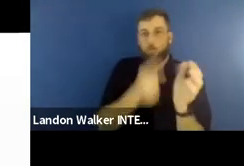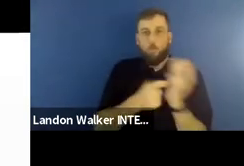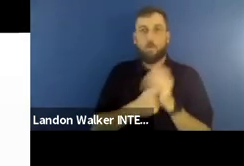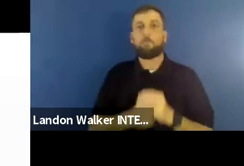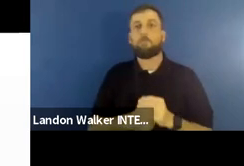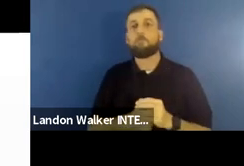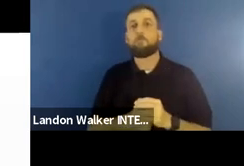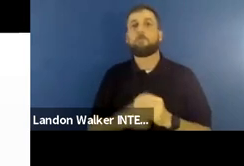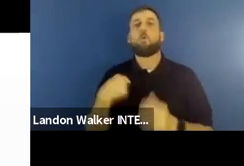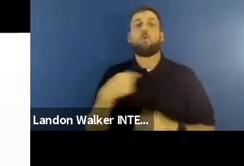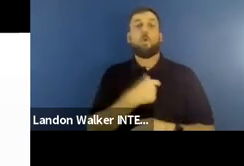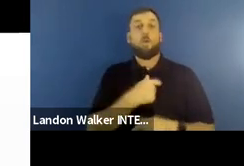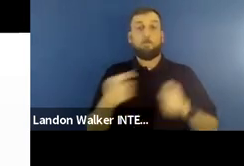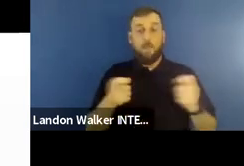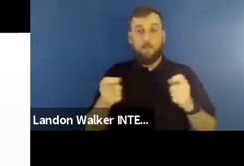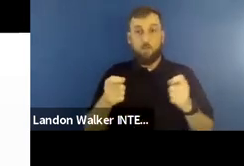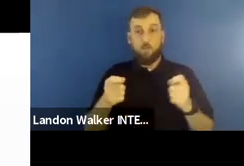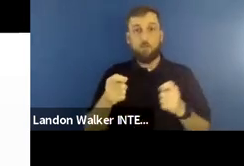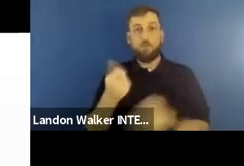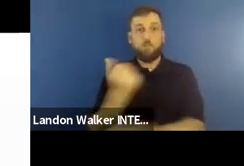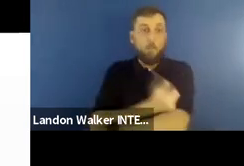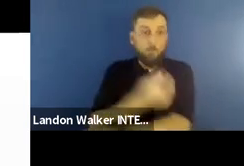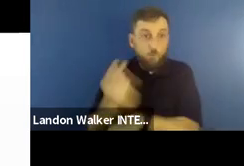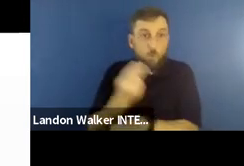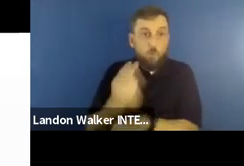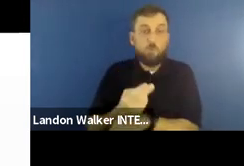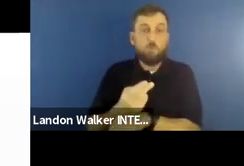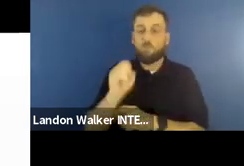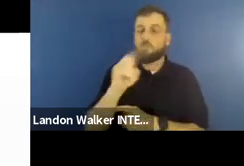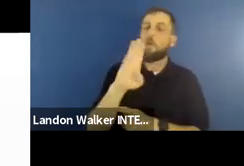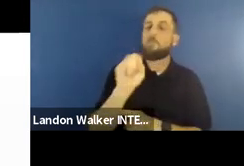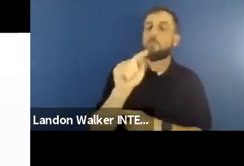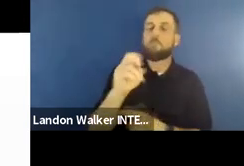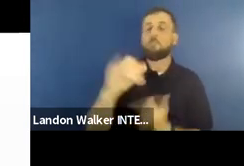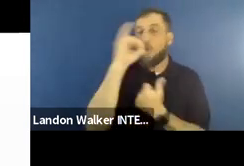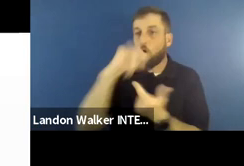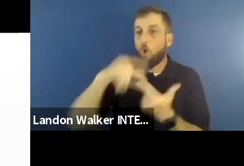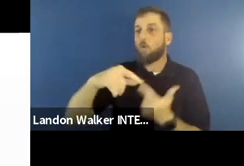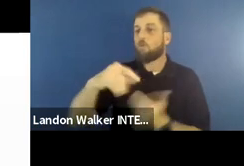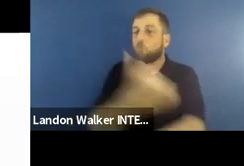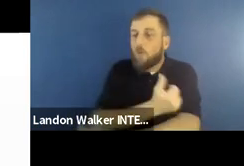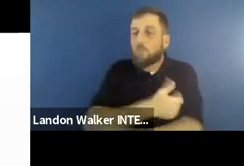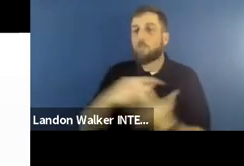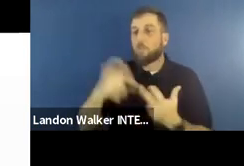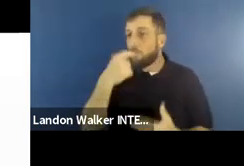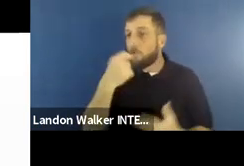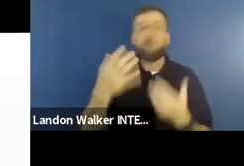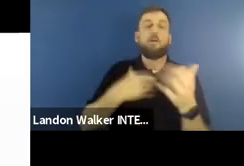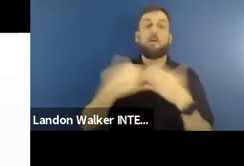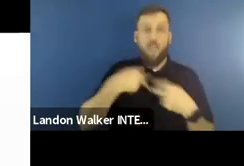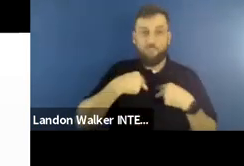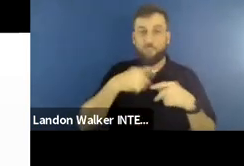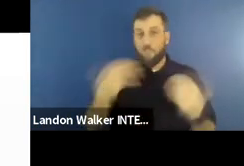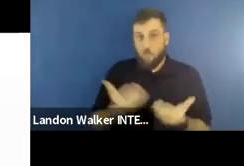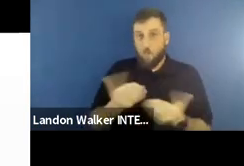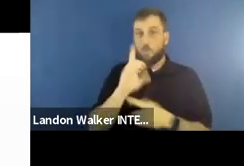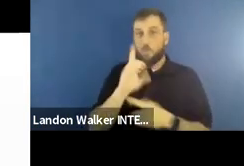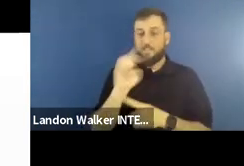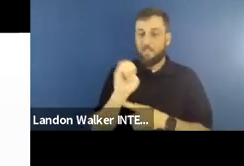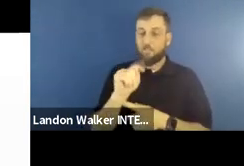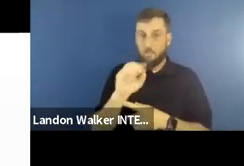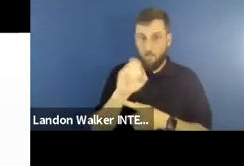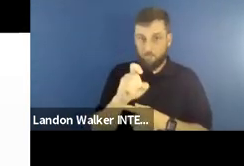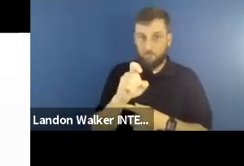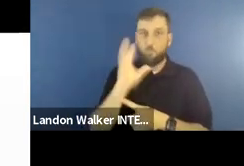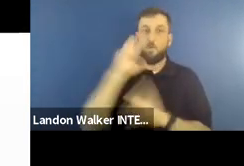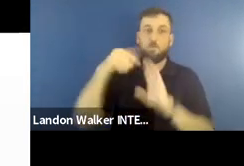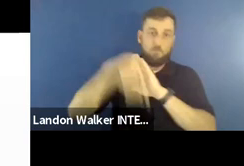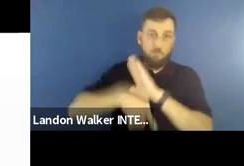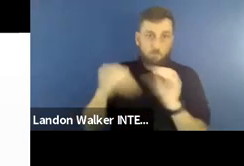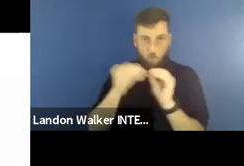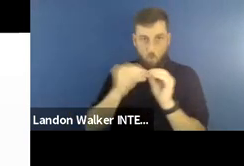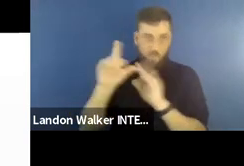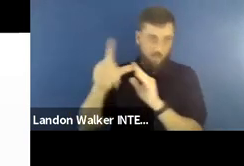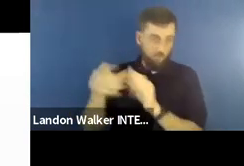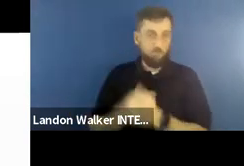And we managed substance use disorders because we have detached unit here at the facility which we'll talk a little bit more about in a little while.